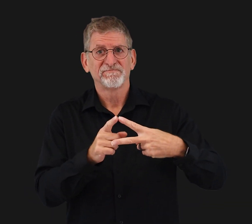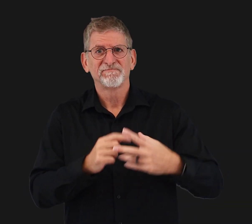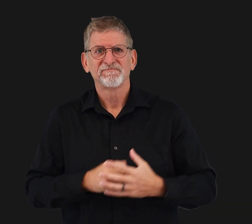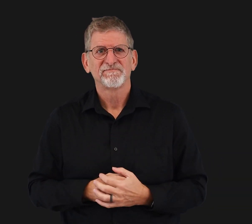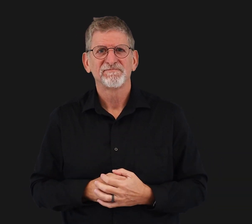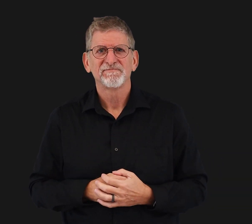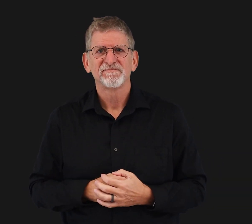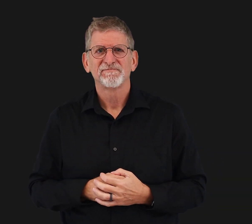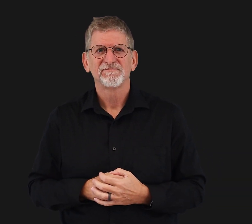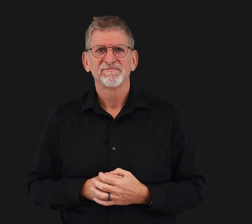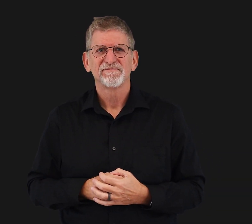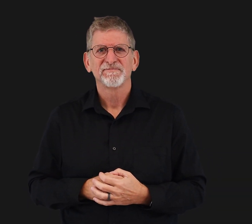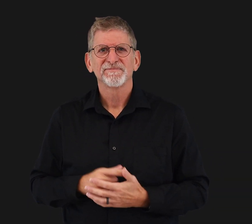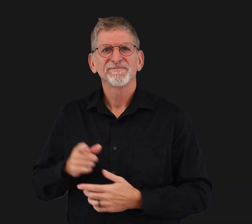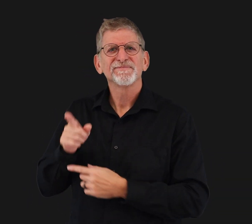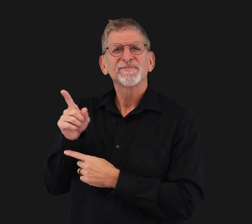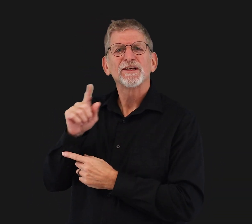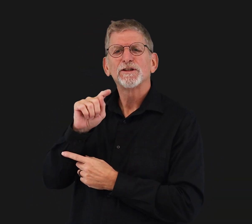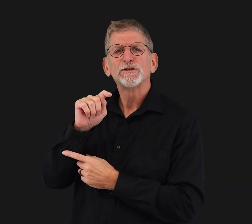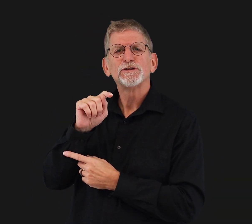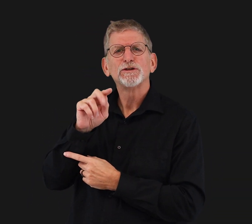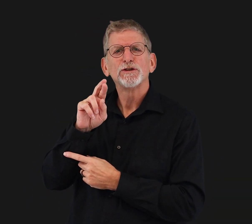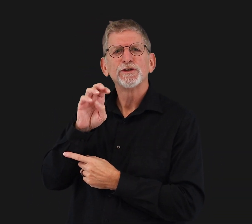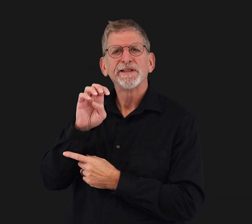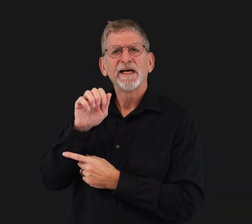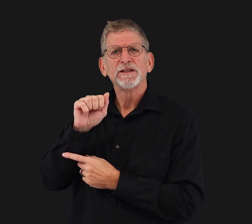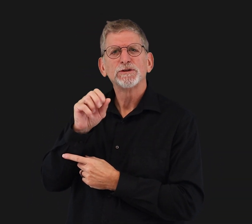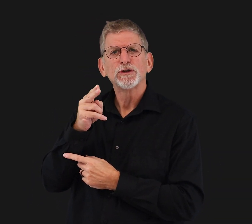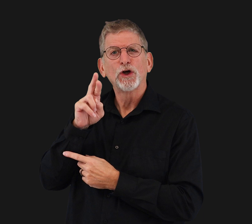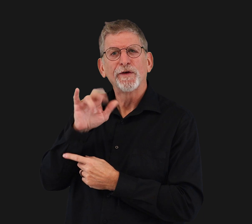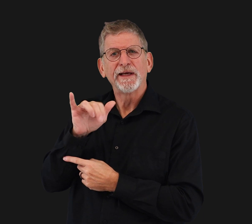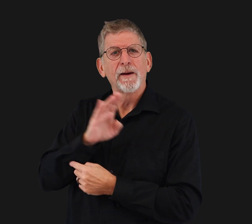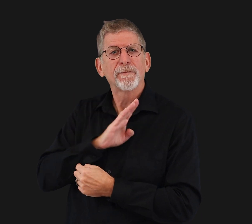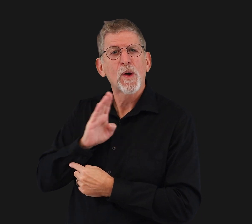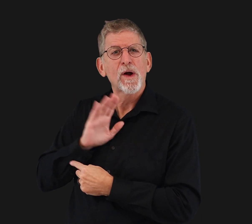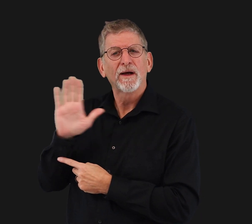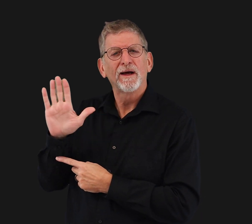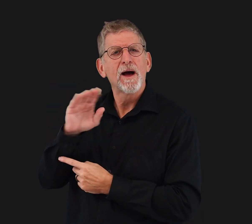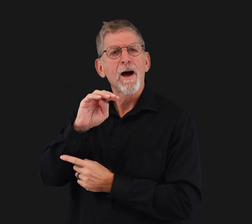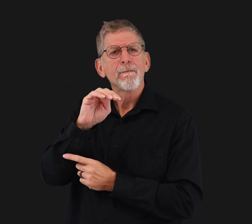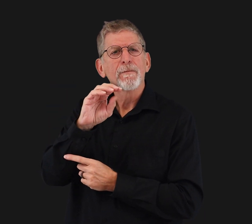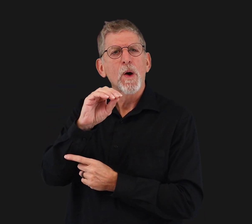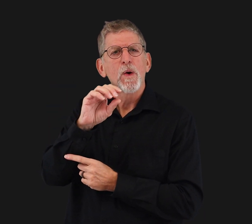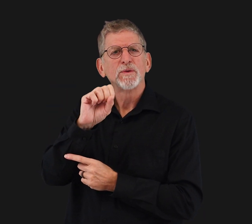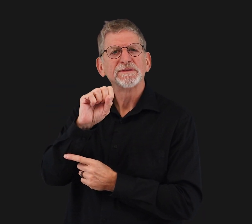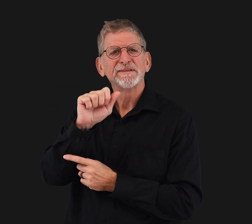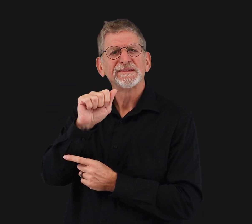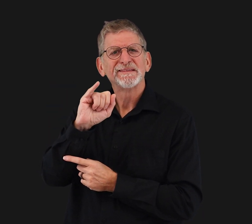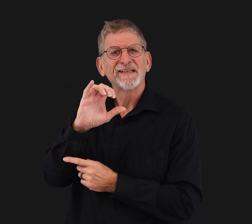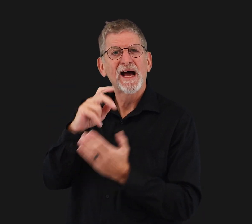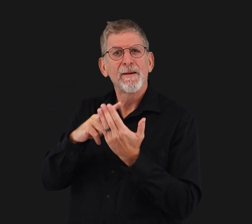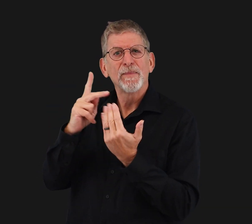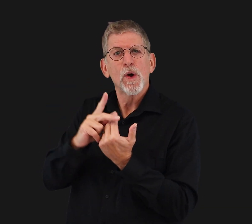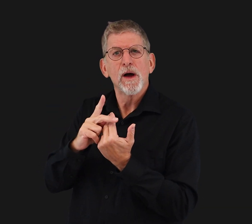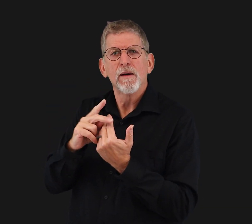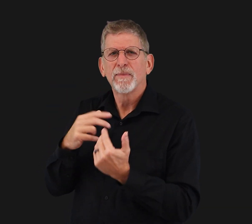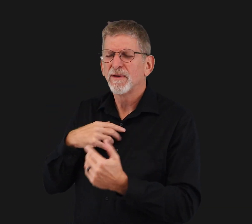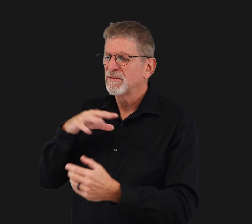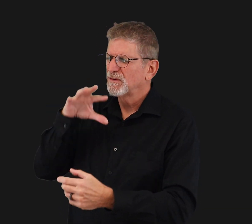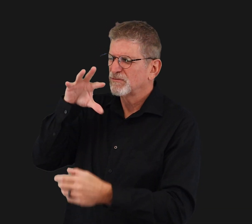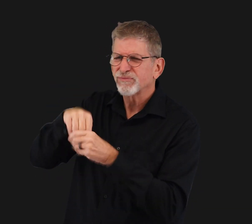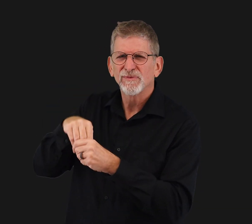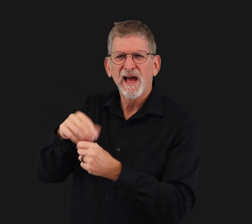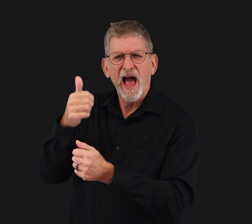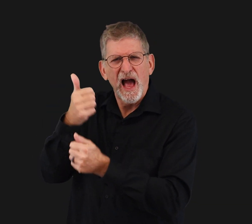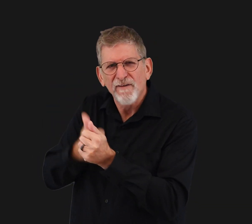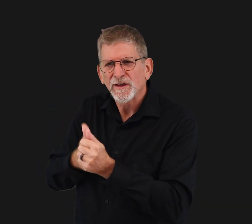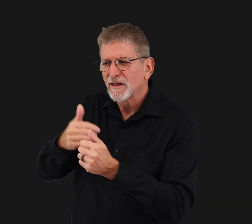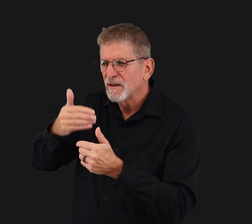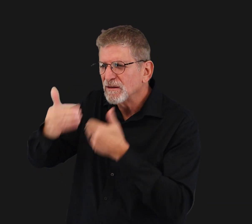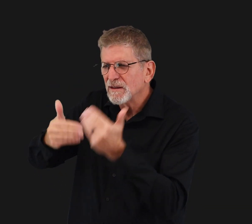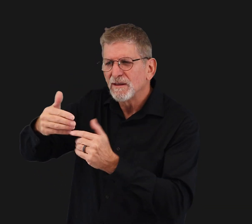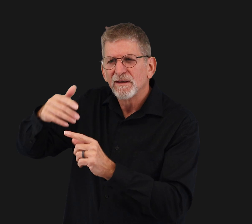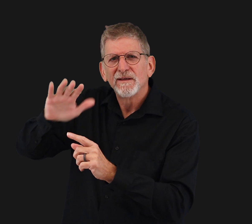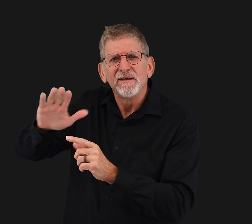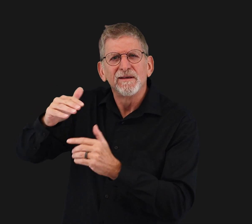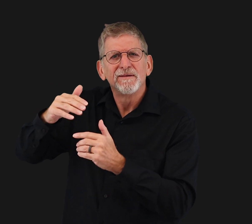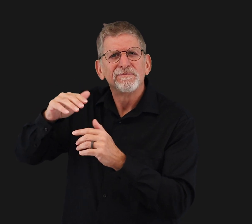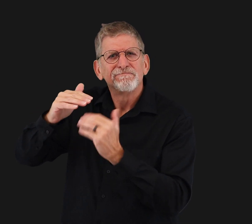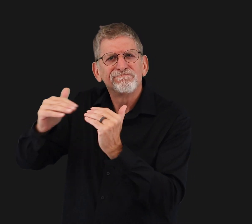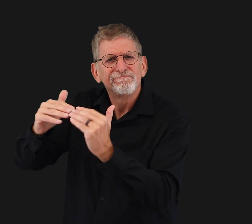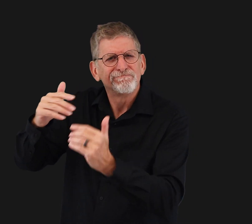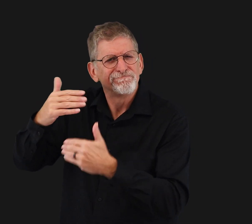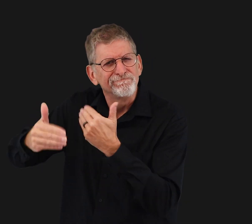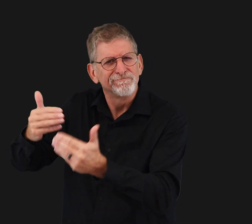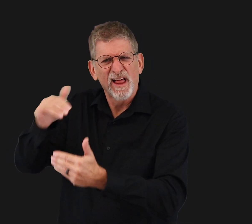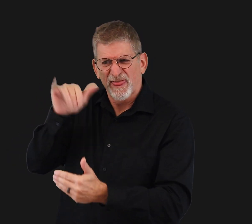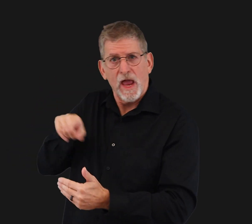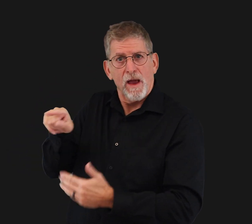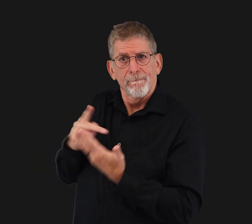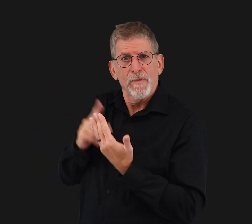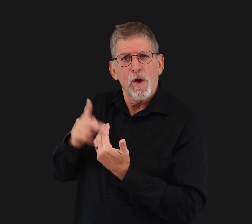• We’ve taken part in every round of the Treasury Board’s Mosaic Program.